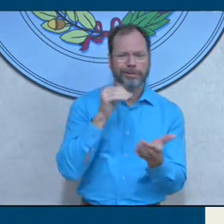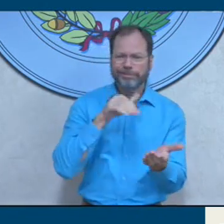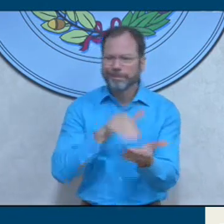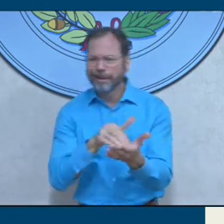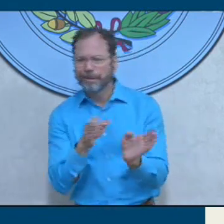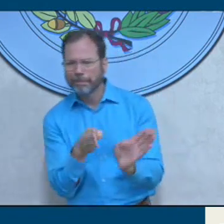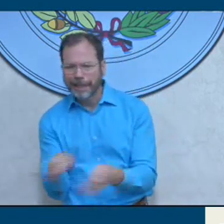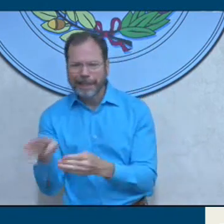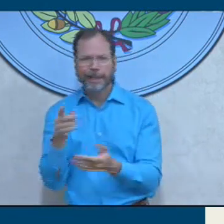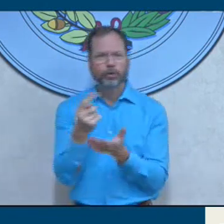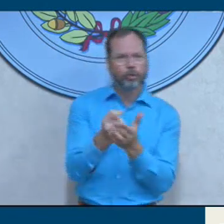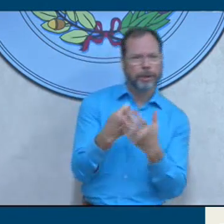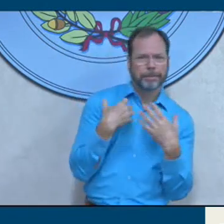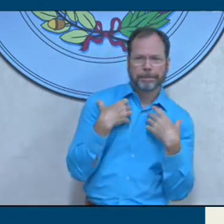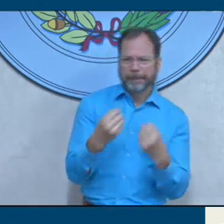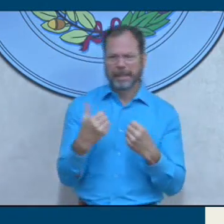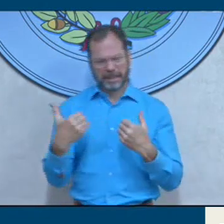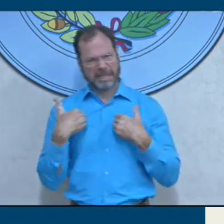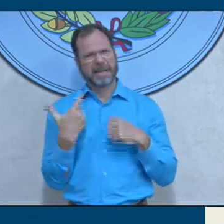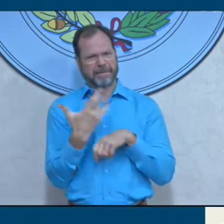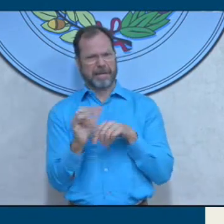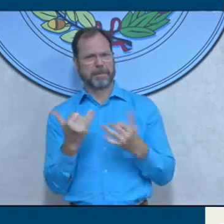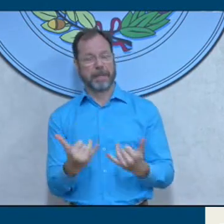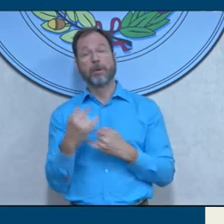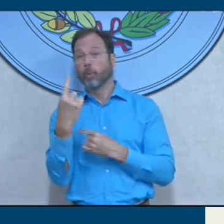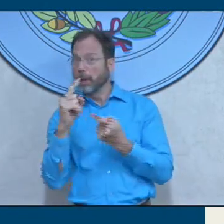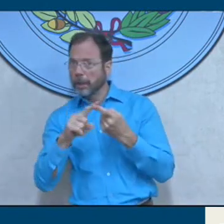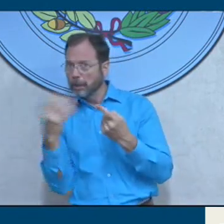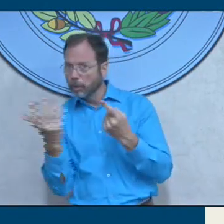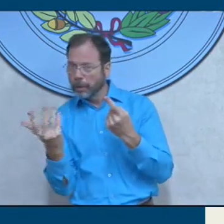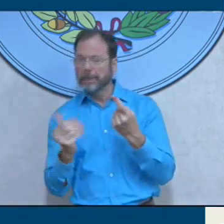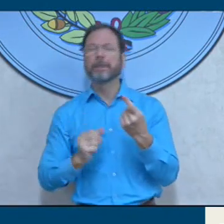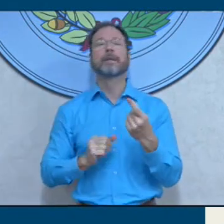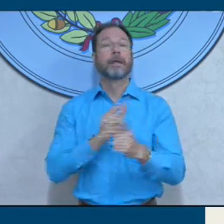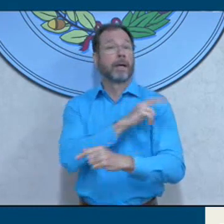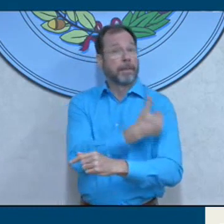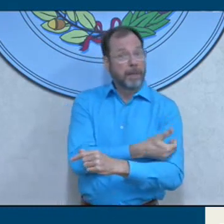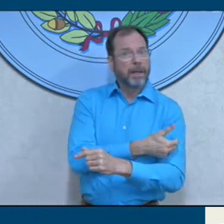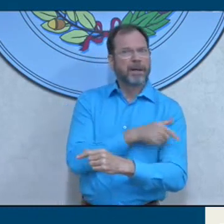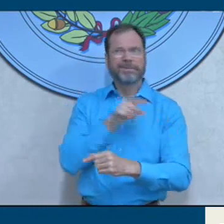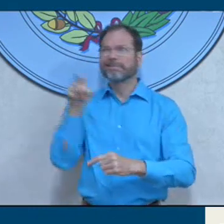TODAY. THEN WE WERE BACK IN MARCH AND APRIL. THERE ARE NEW MEDICAL STRATEGIES AS WELL AS